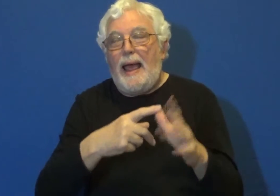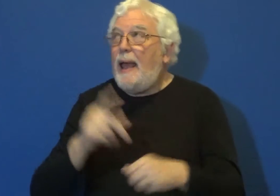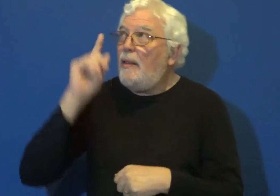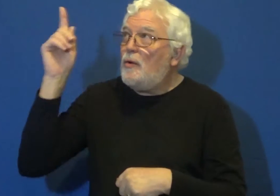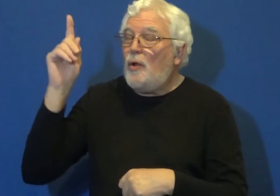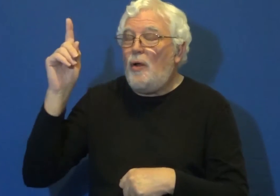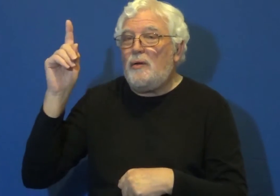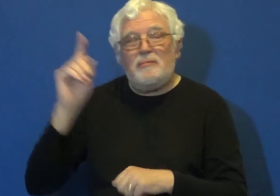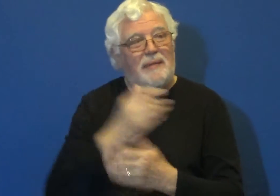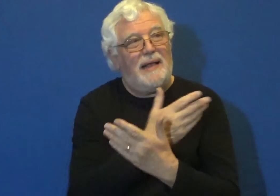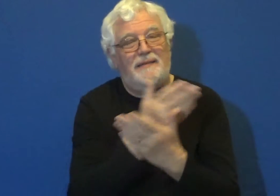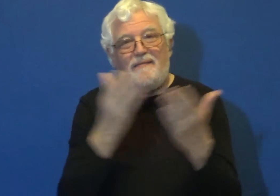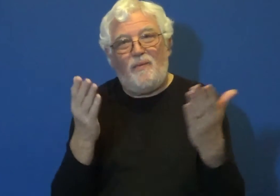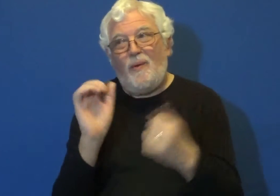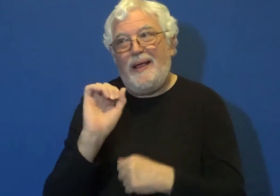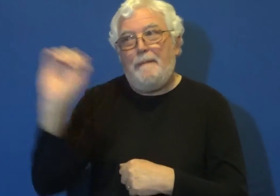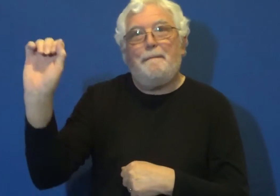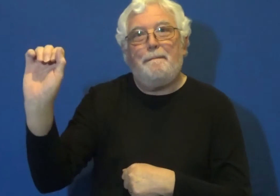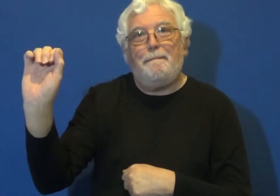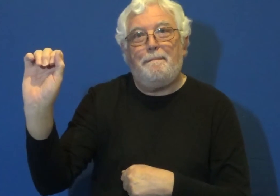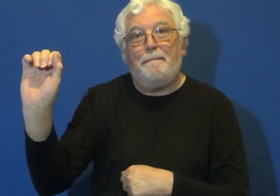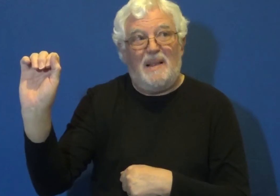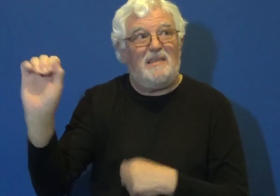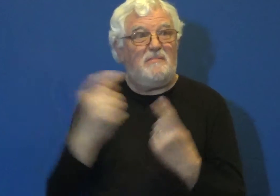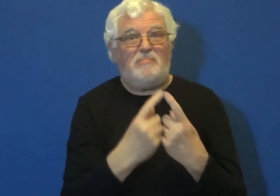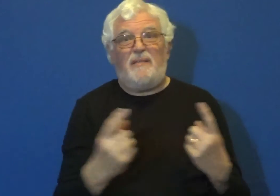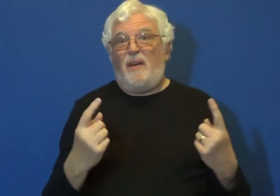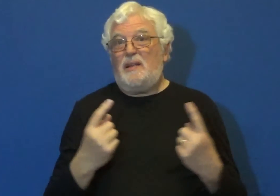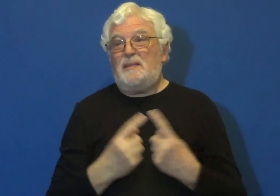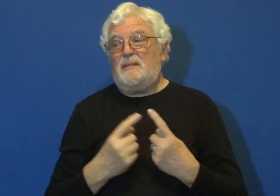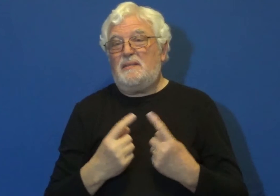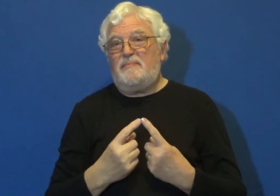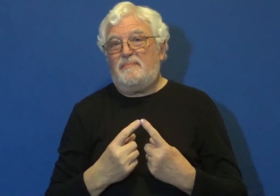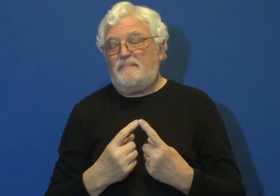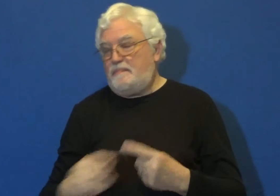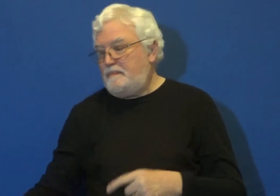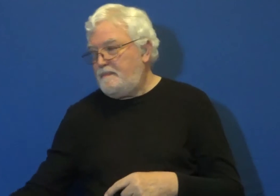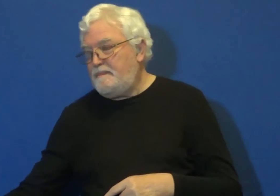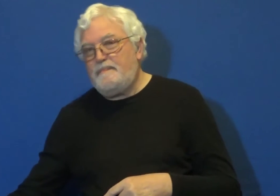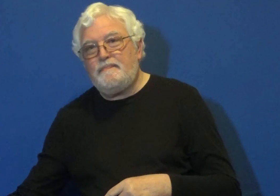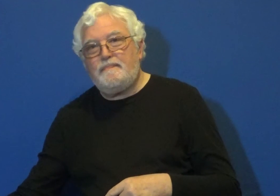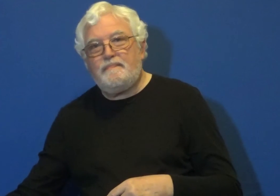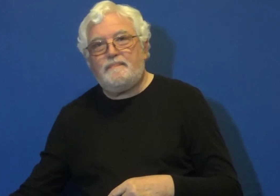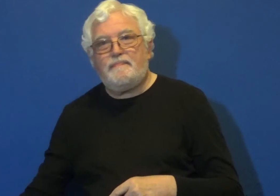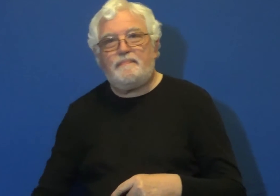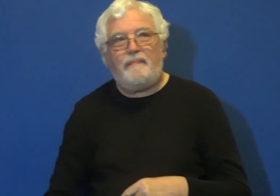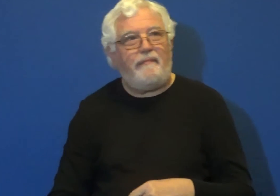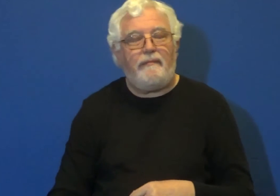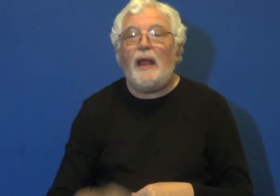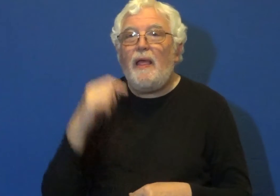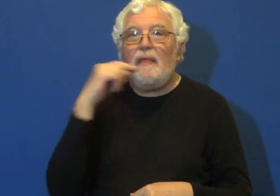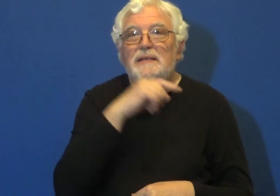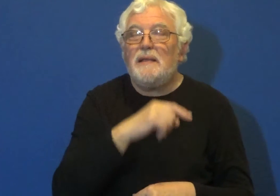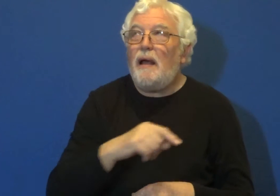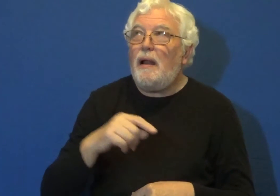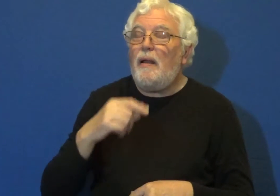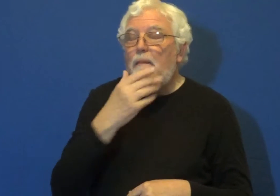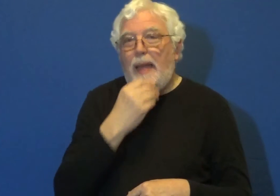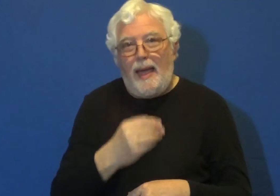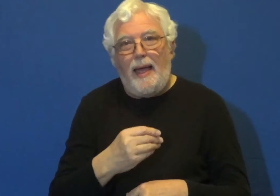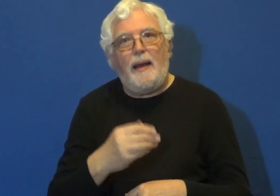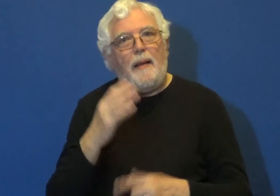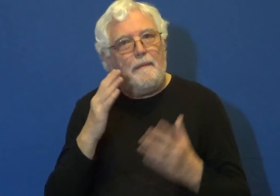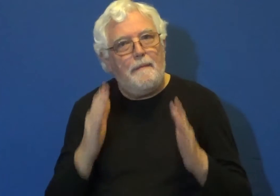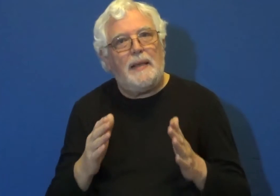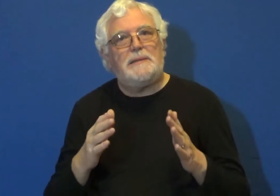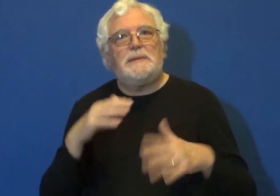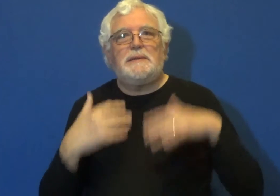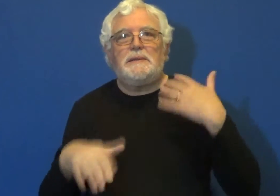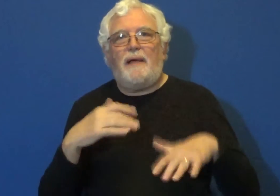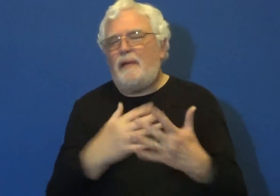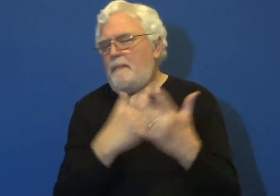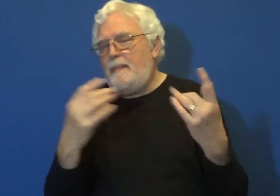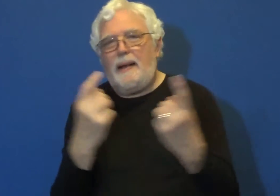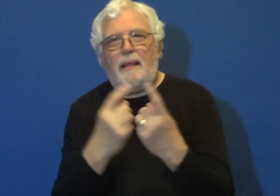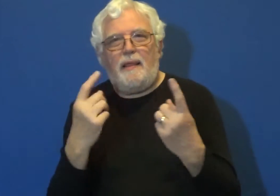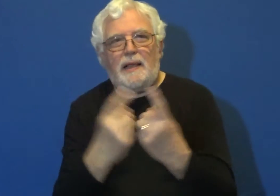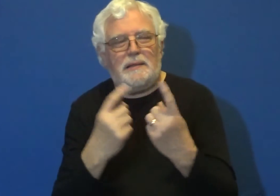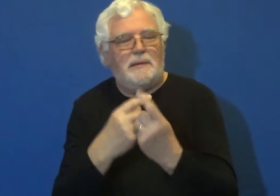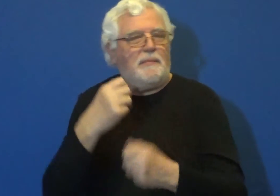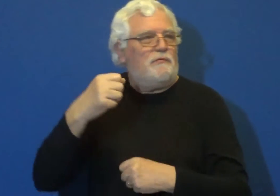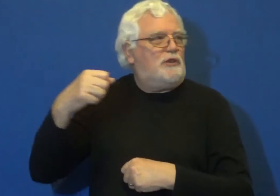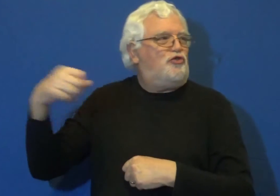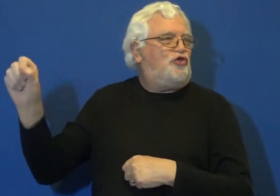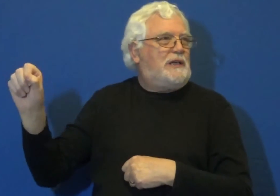has set out for him, and us. "The son of man must suffer many things and be rejected by the elders,